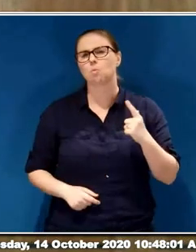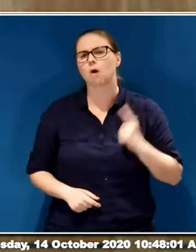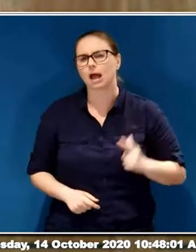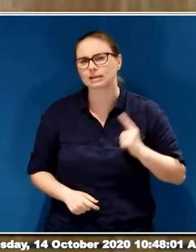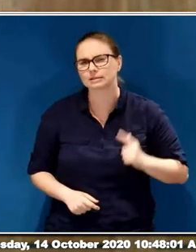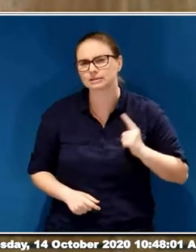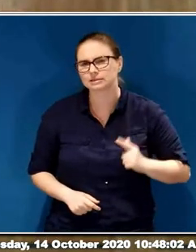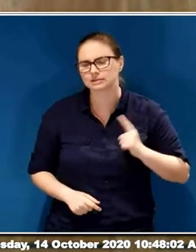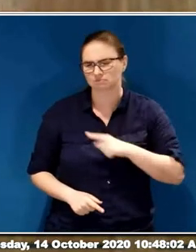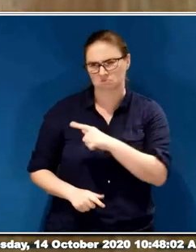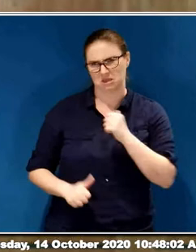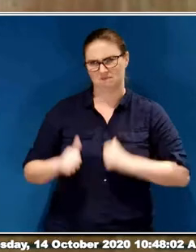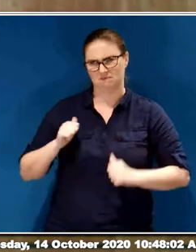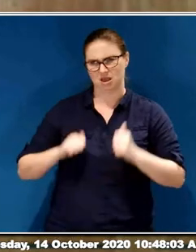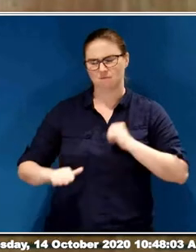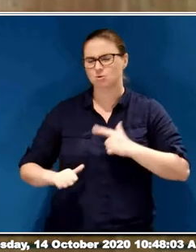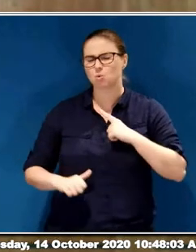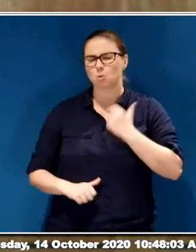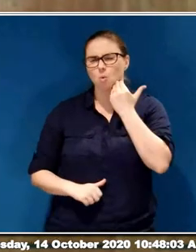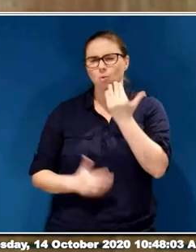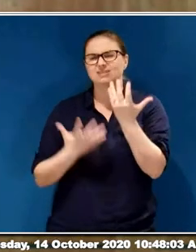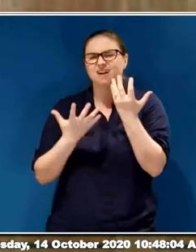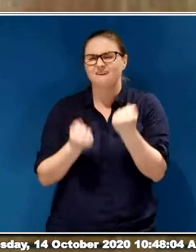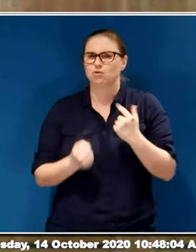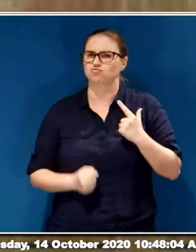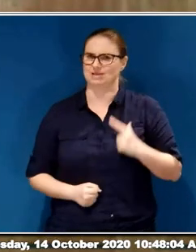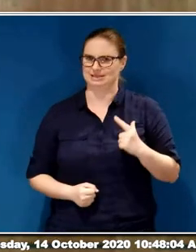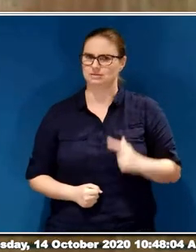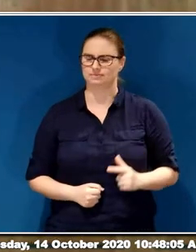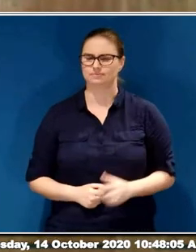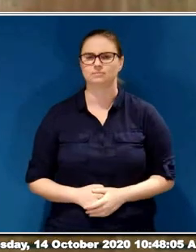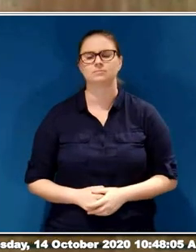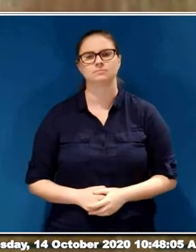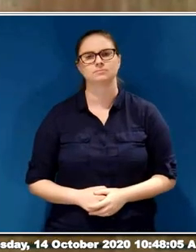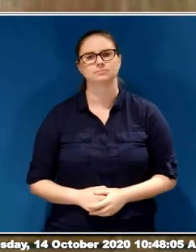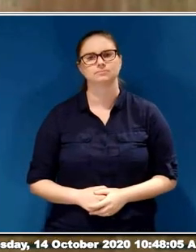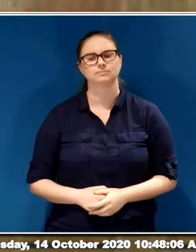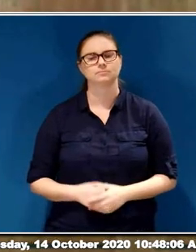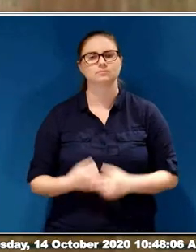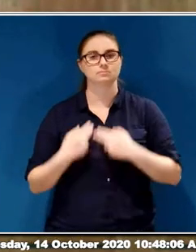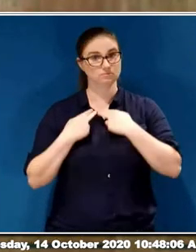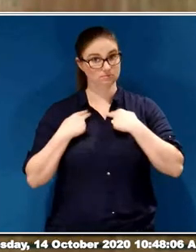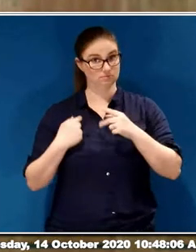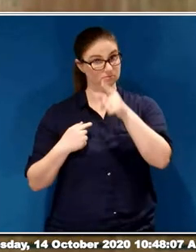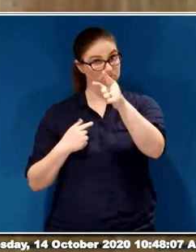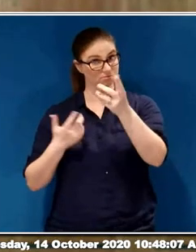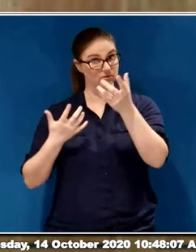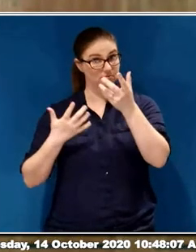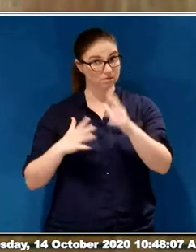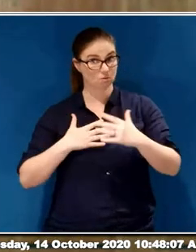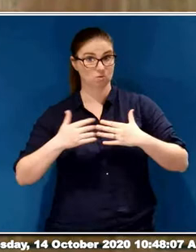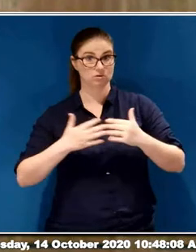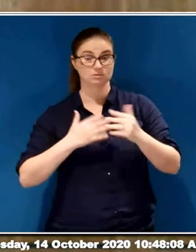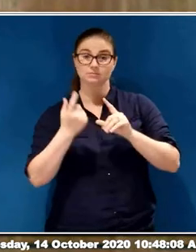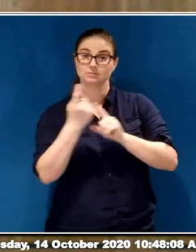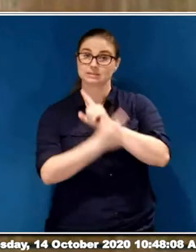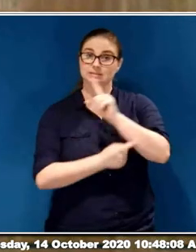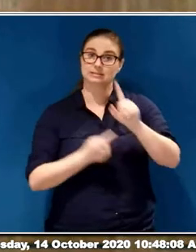Did you arrange a meeting between the school and Kobe's treating psychiatrist after that on 31 October 2018?